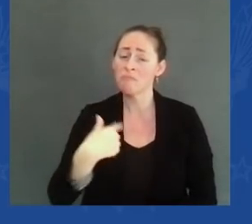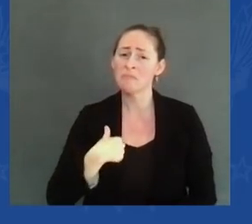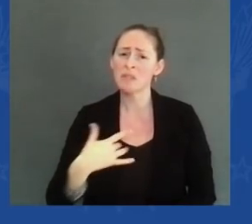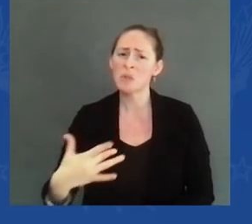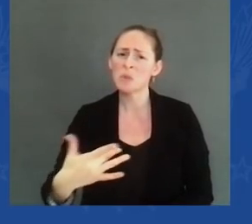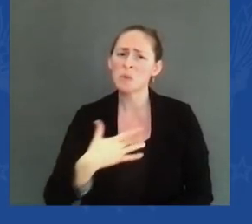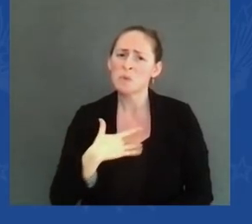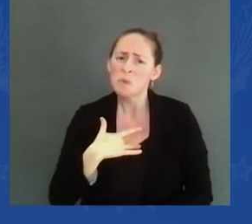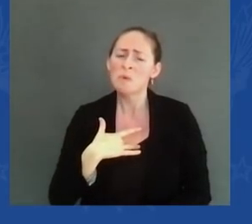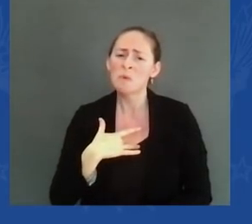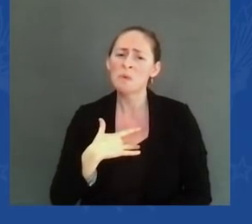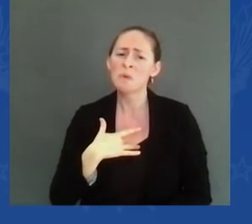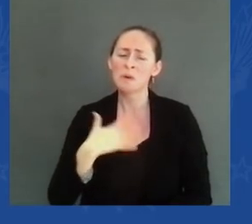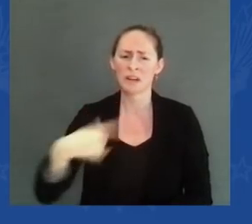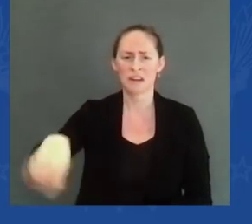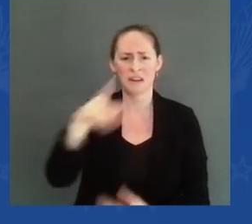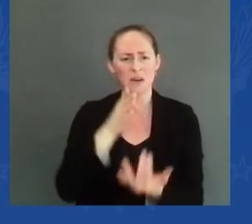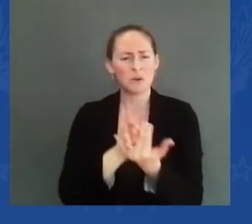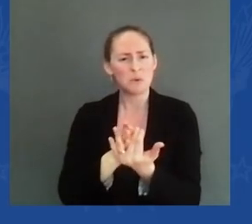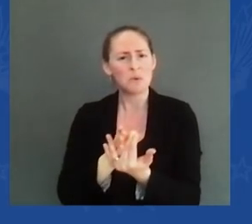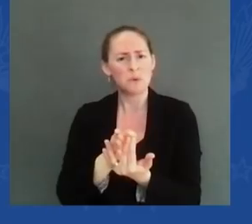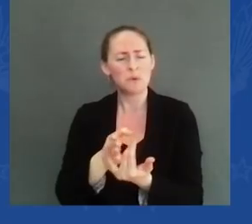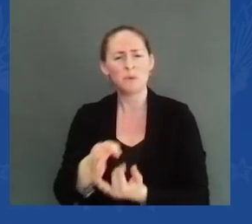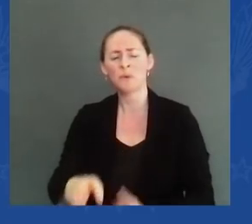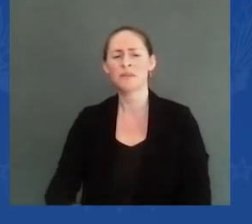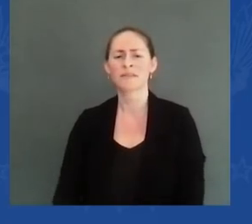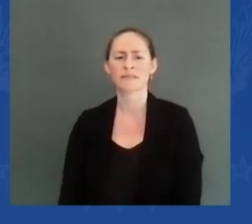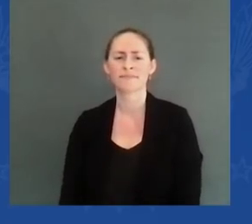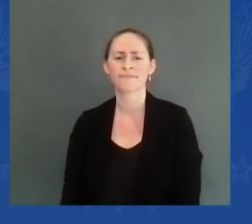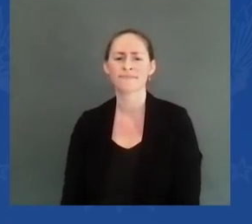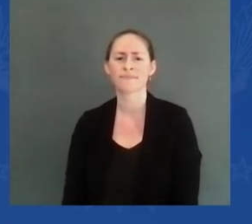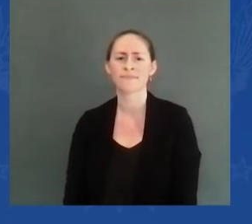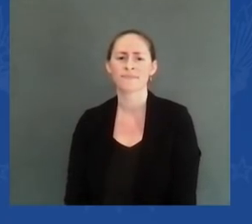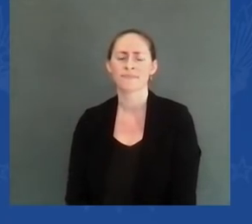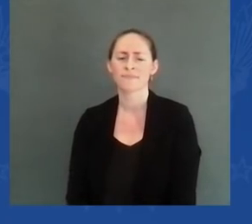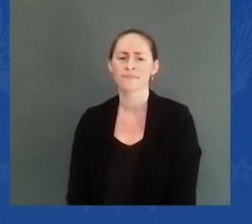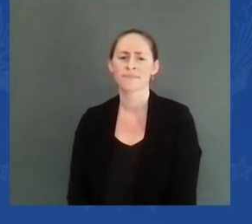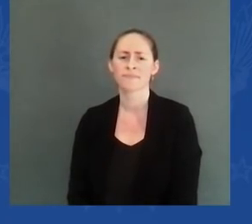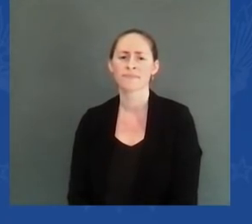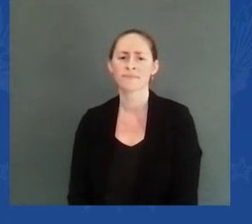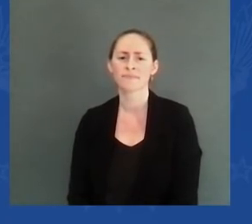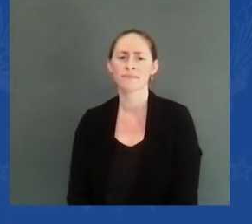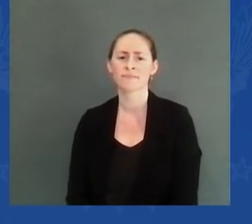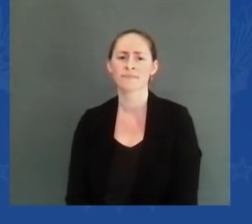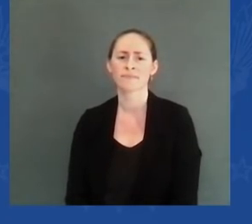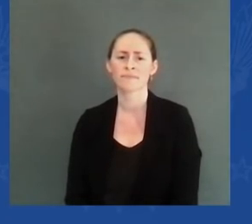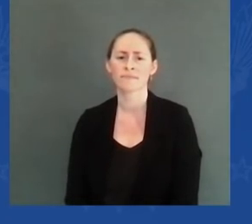who are yelling that we're talking about interfering with free enterprise by doing something